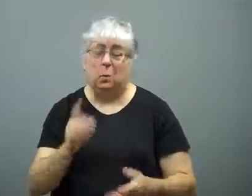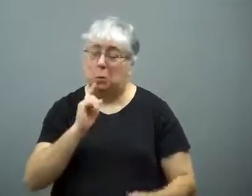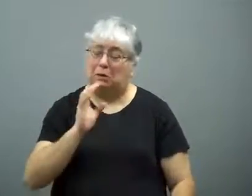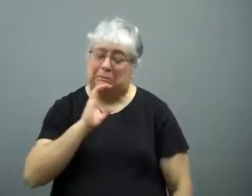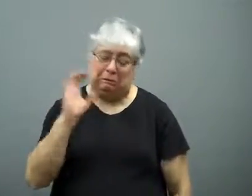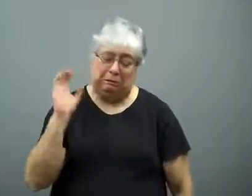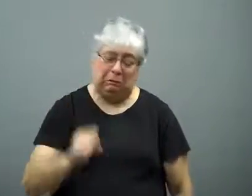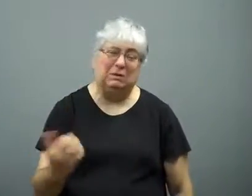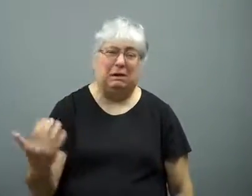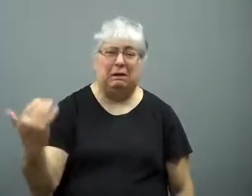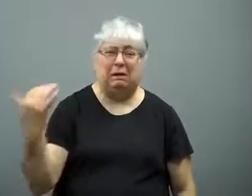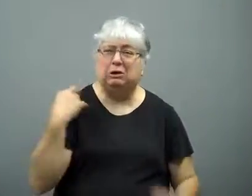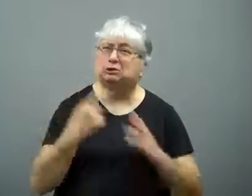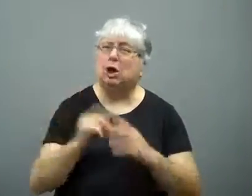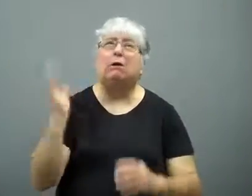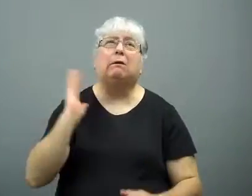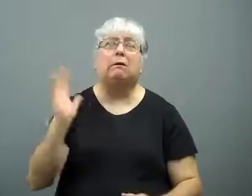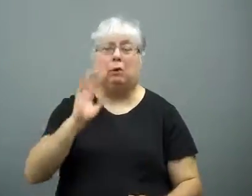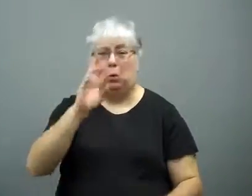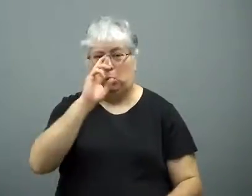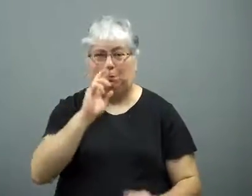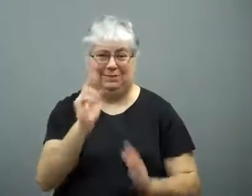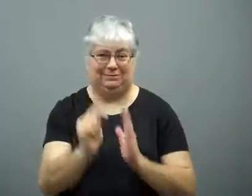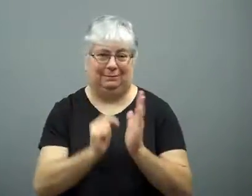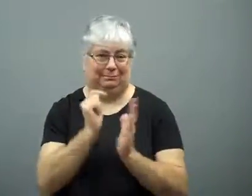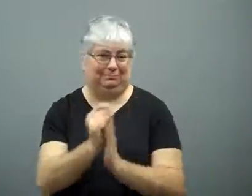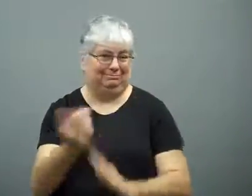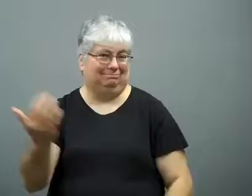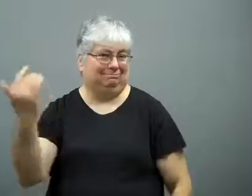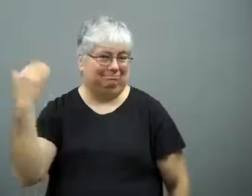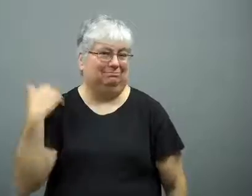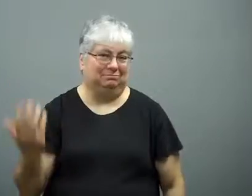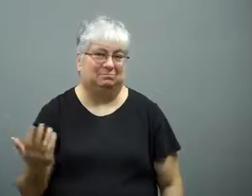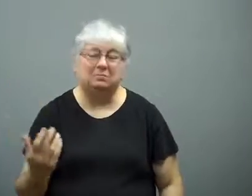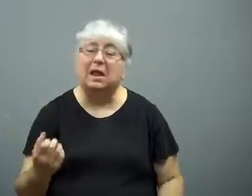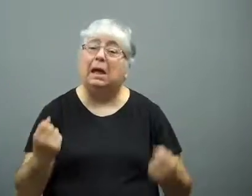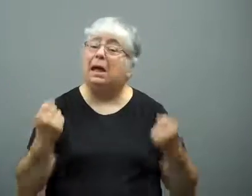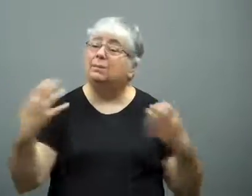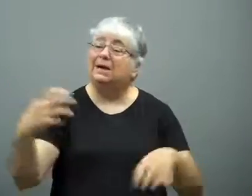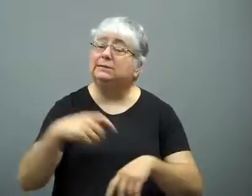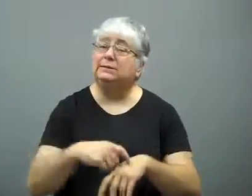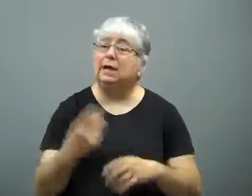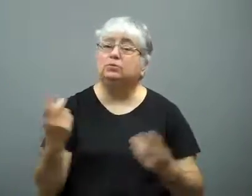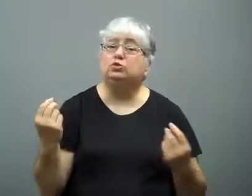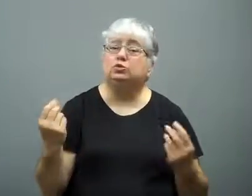It dates back to Roman times.